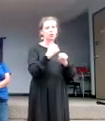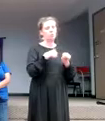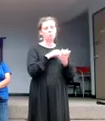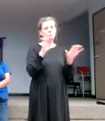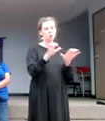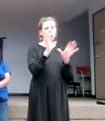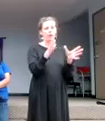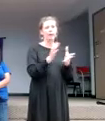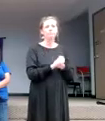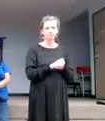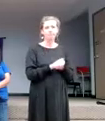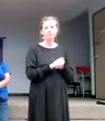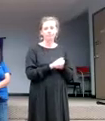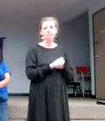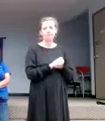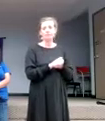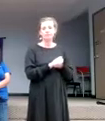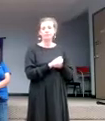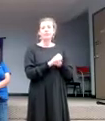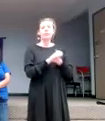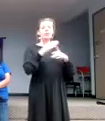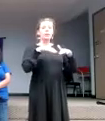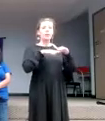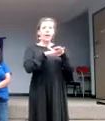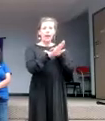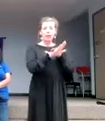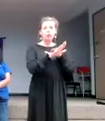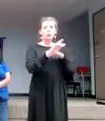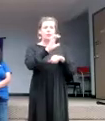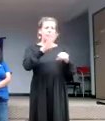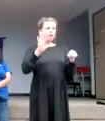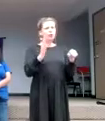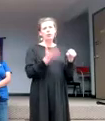the plate back down and allow entry. But entry will never be fully blocked from your home